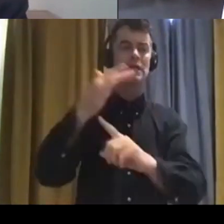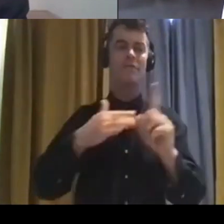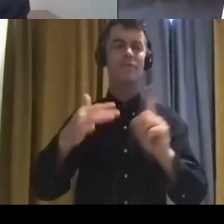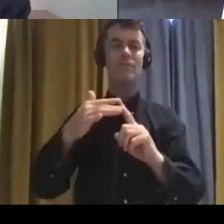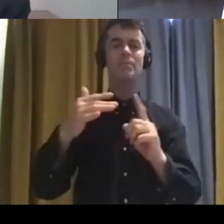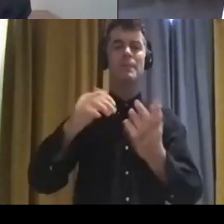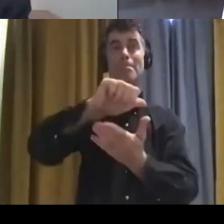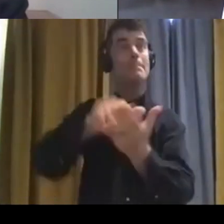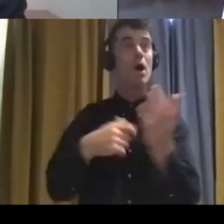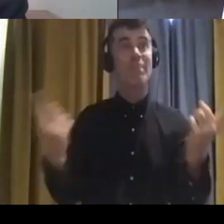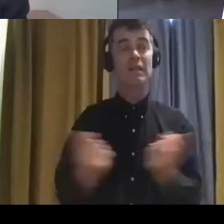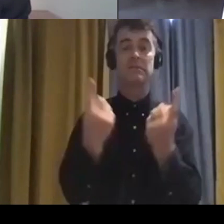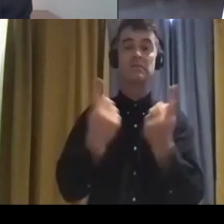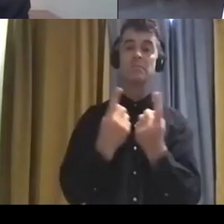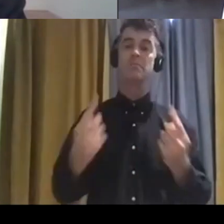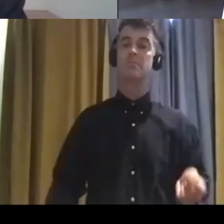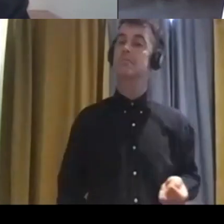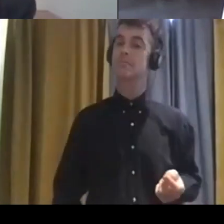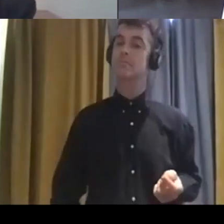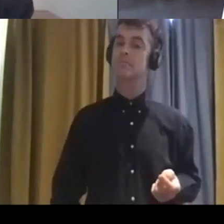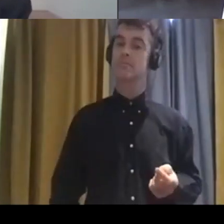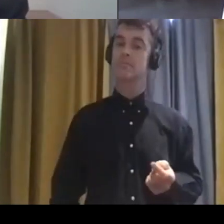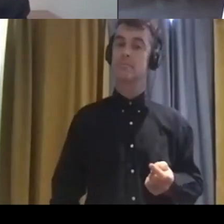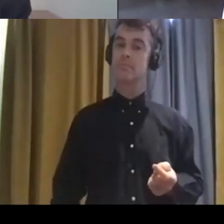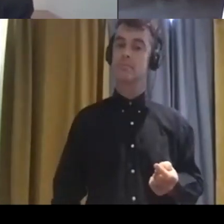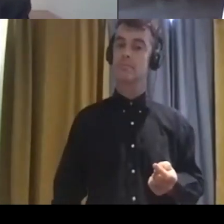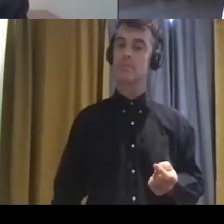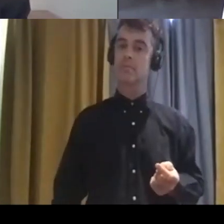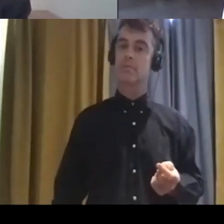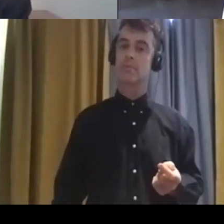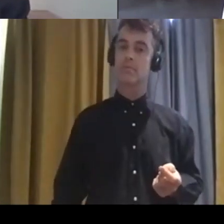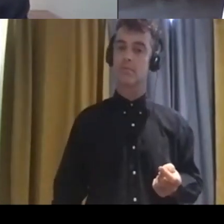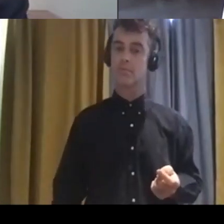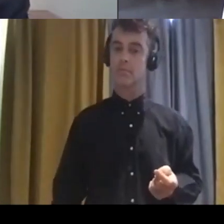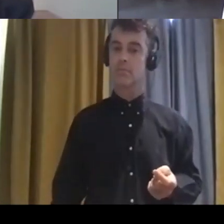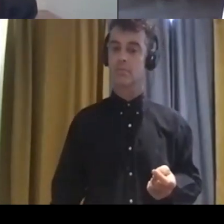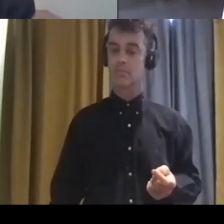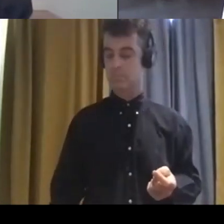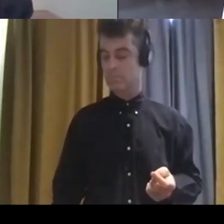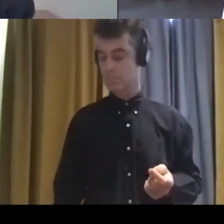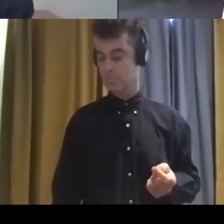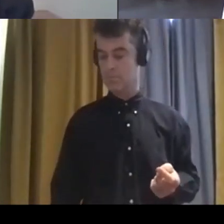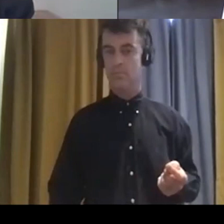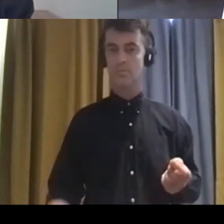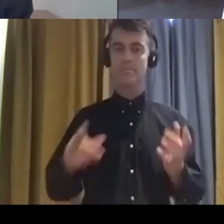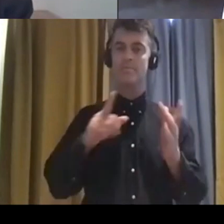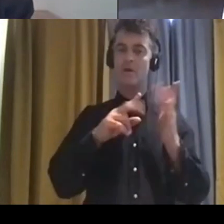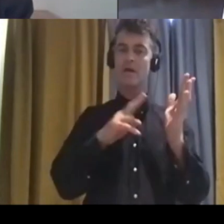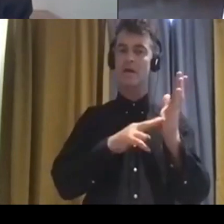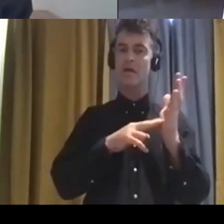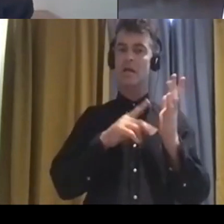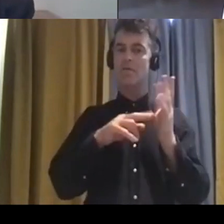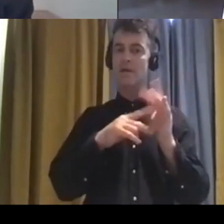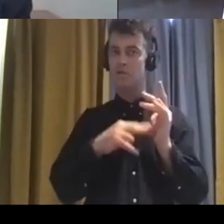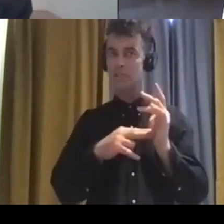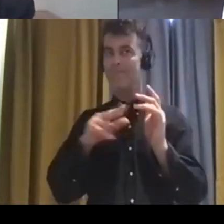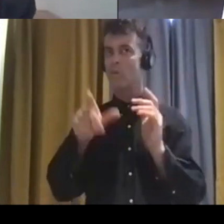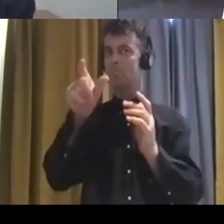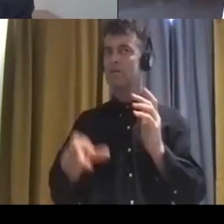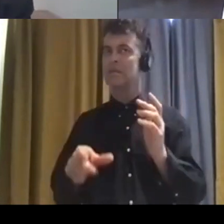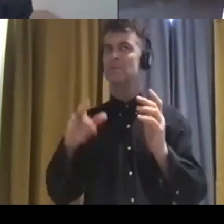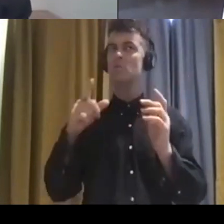facts and convert those use cases into innovation for core customers. And when they do that